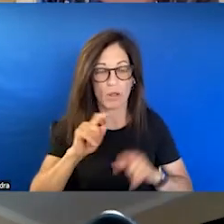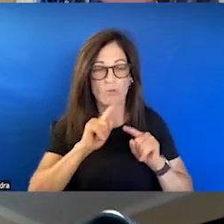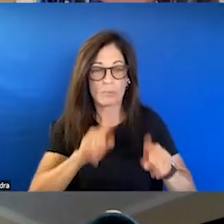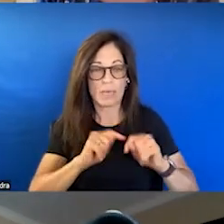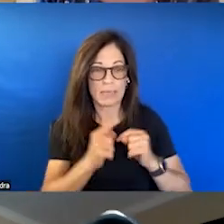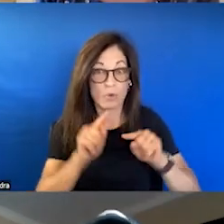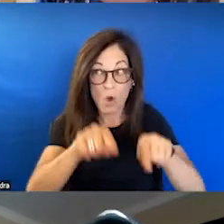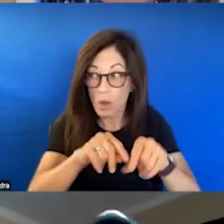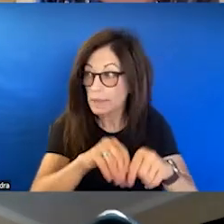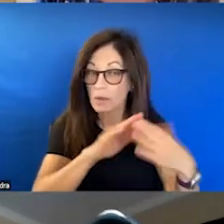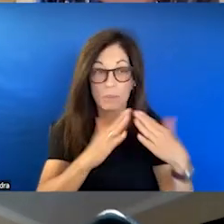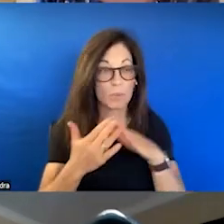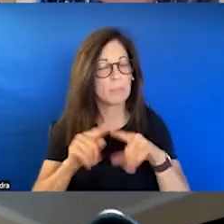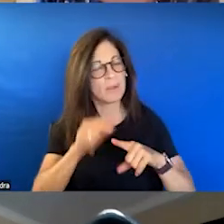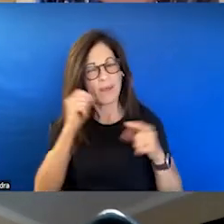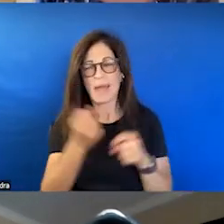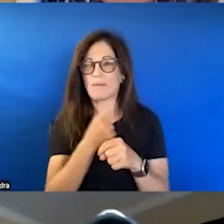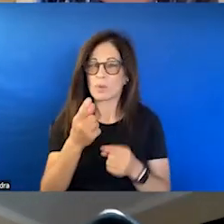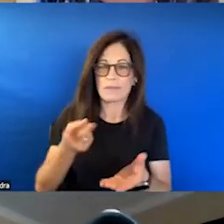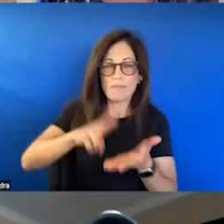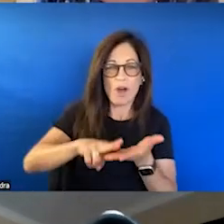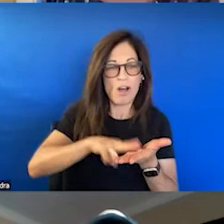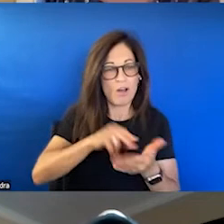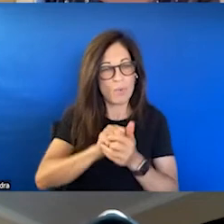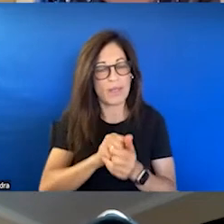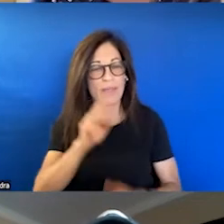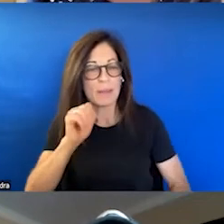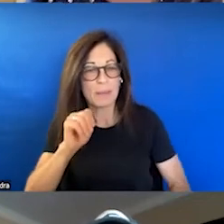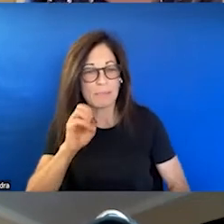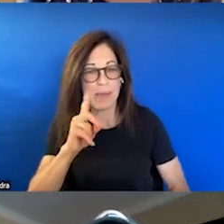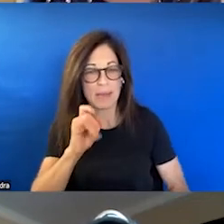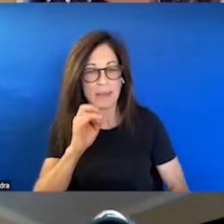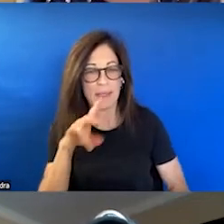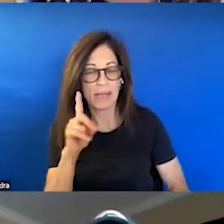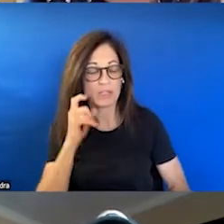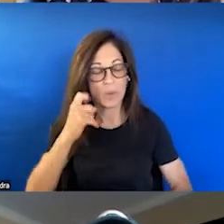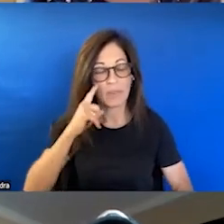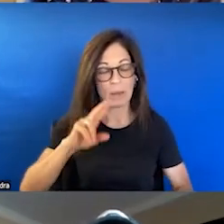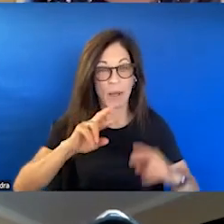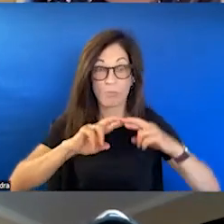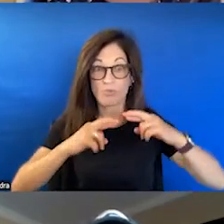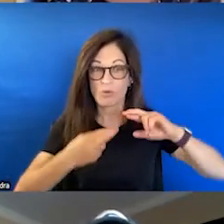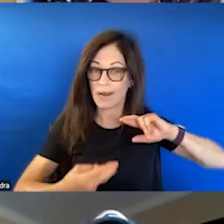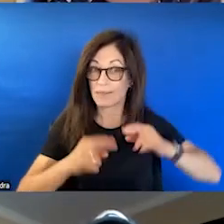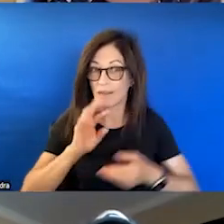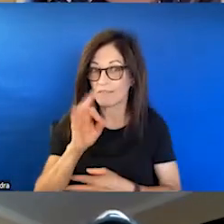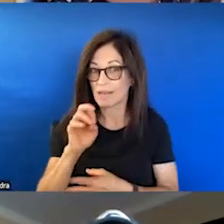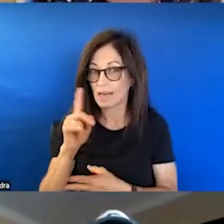NOT EVERYBODY WAS GOING TO BE ENROLLED IN MEDICAID. IT IS JUST AS CRITICAL AS STATE LOOK TO